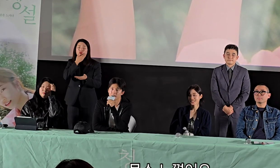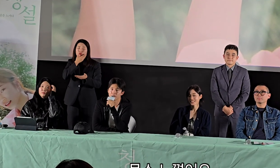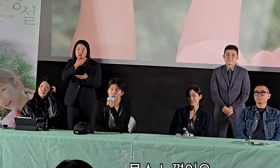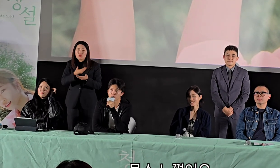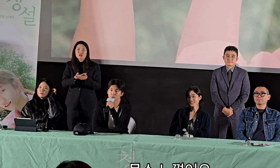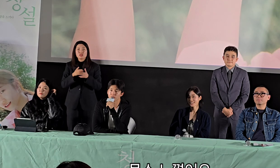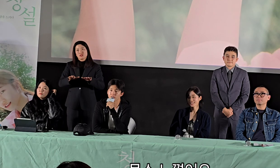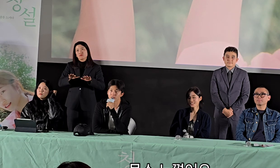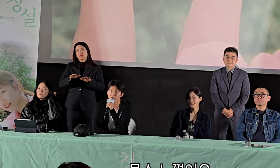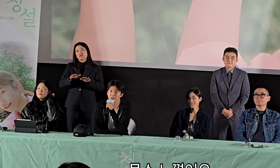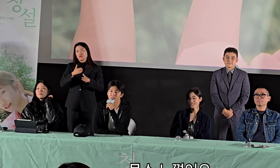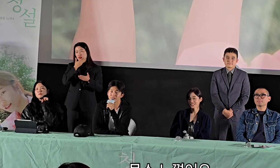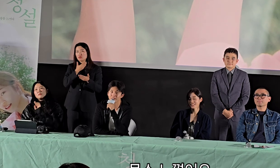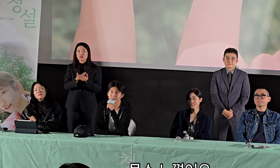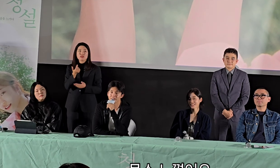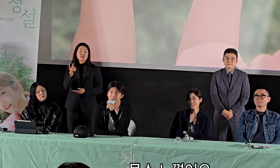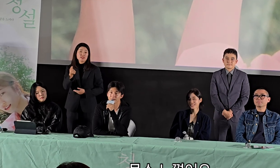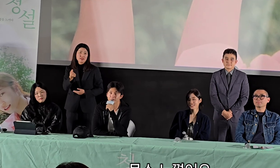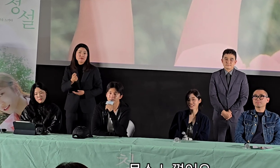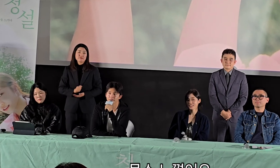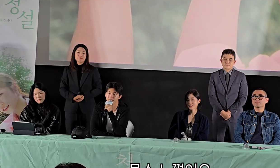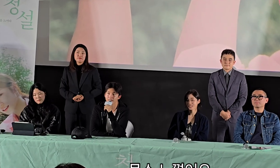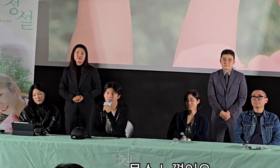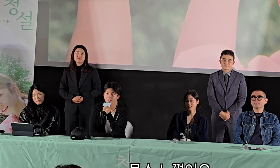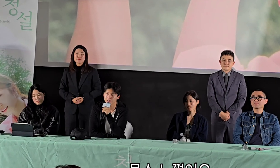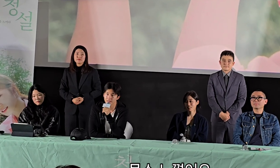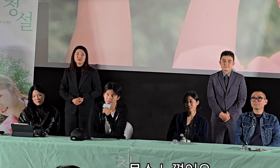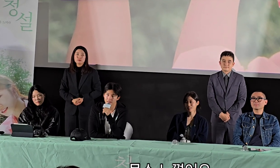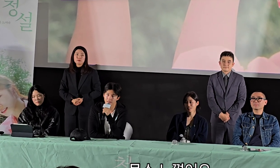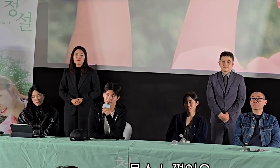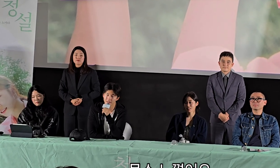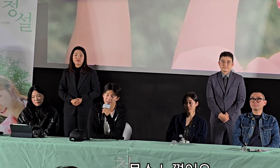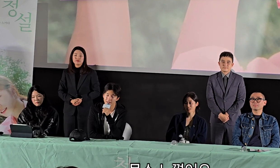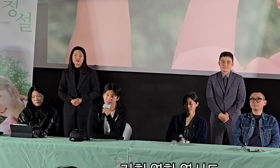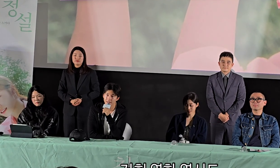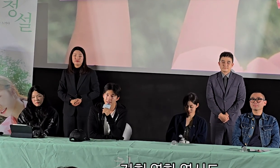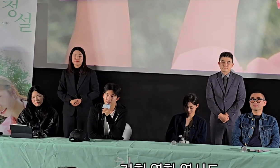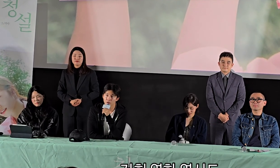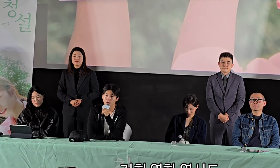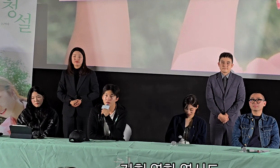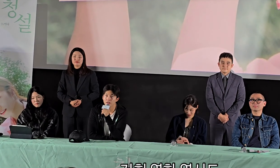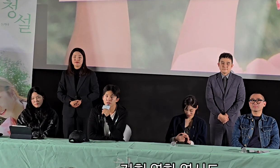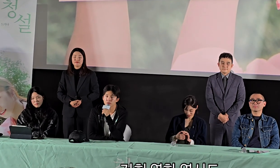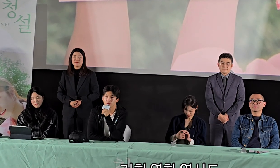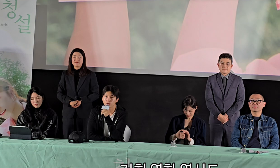and how important it is. I think our movie is also a story